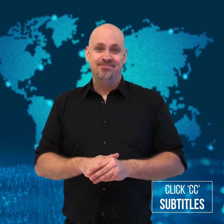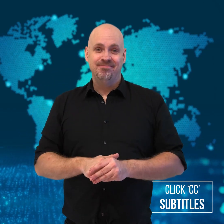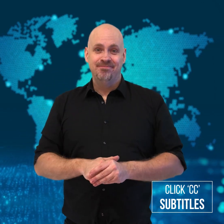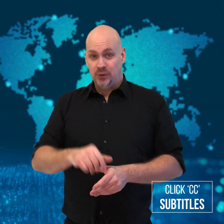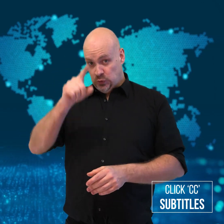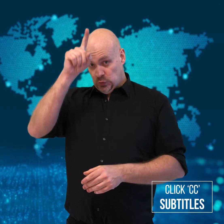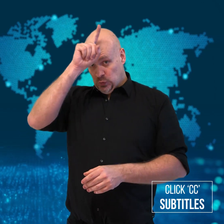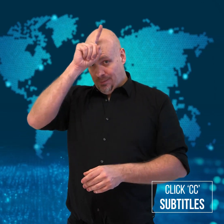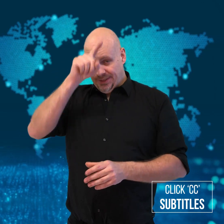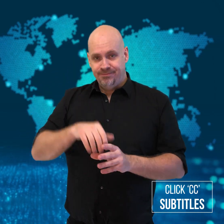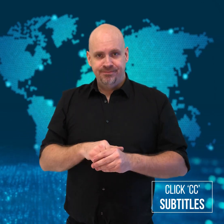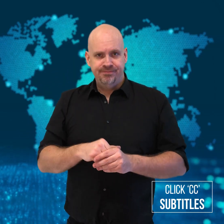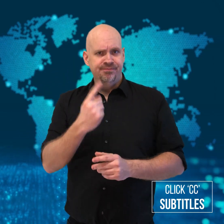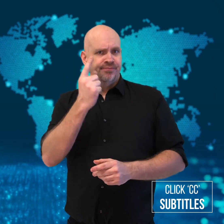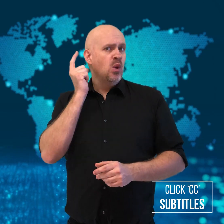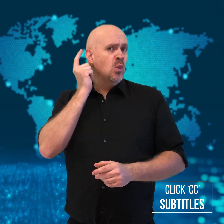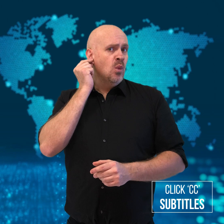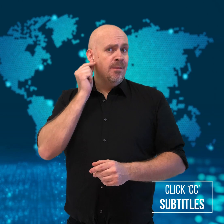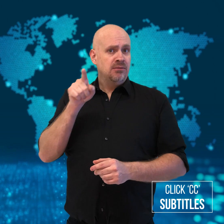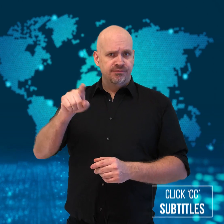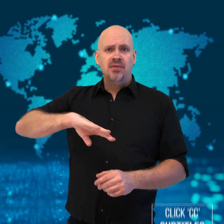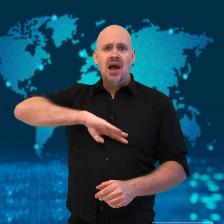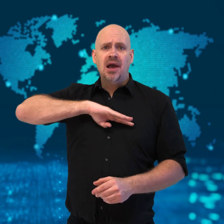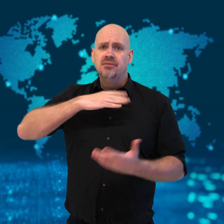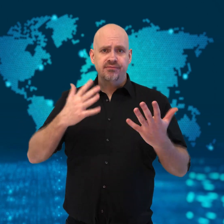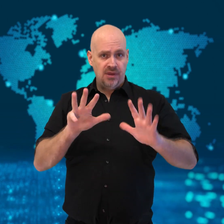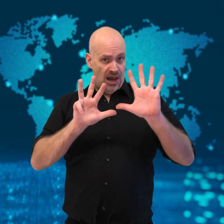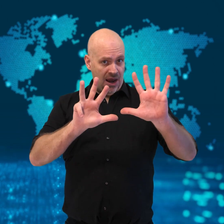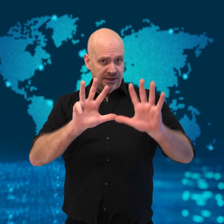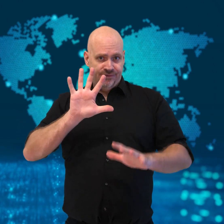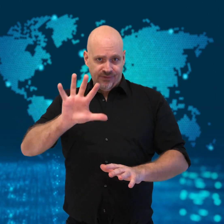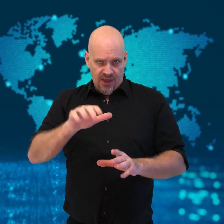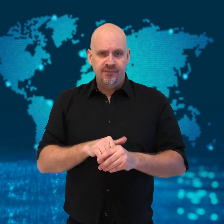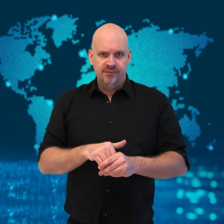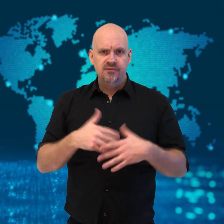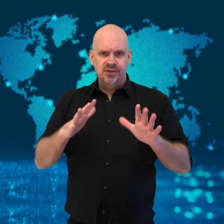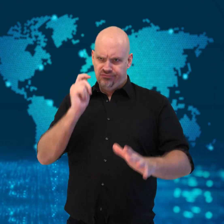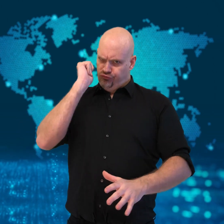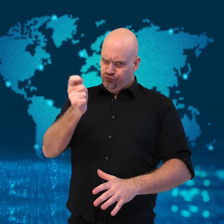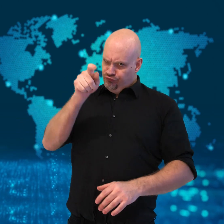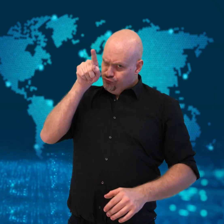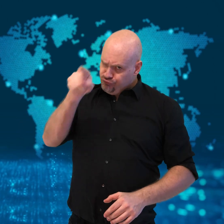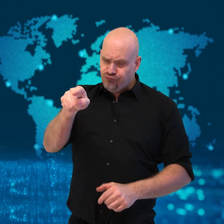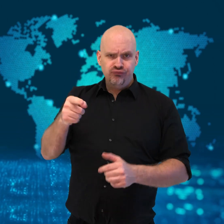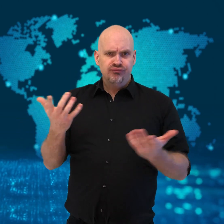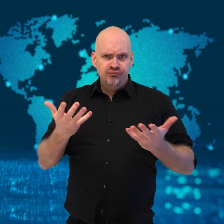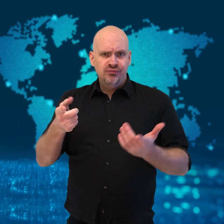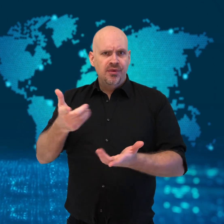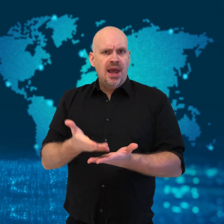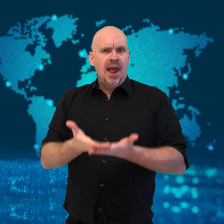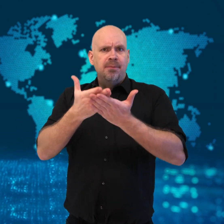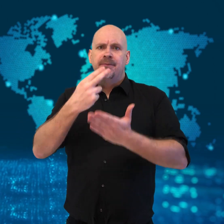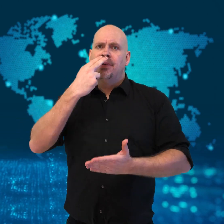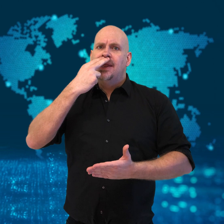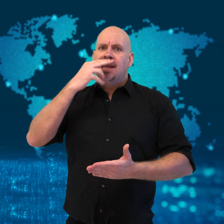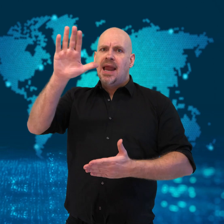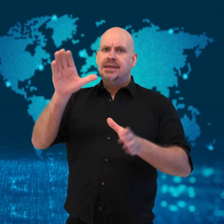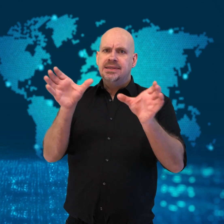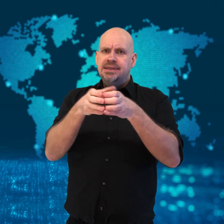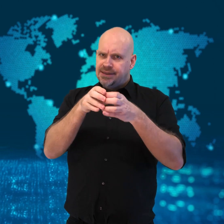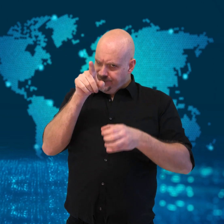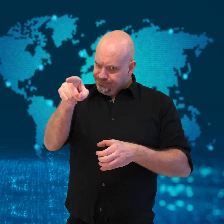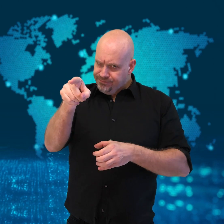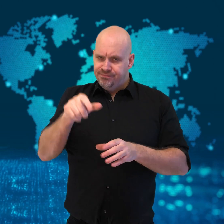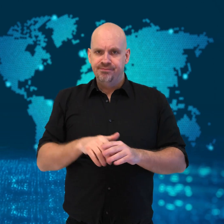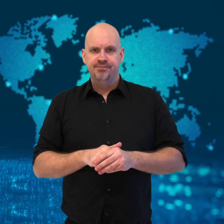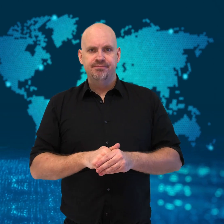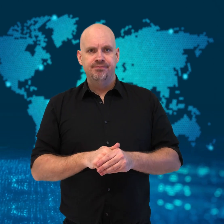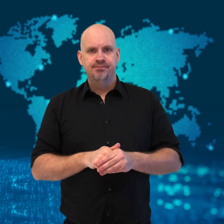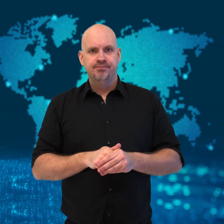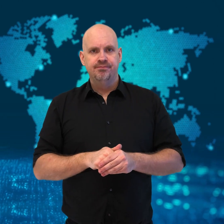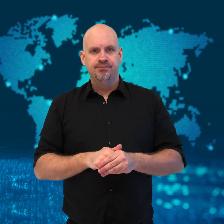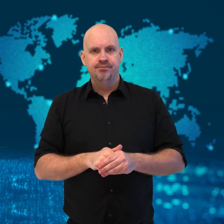95-year old charged for aiding Nazis.